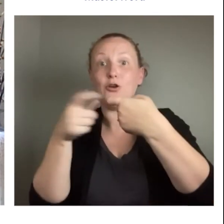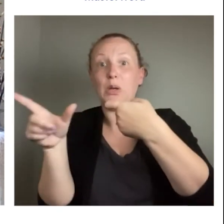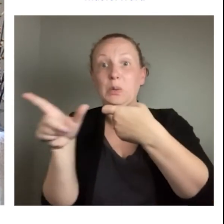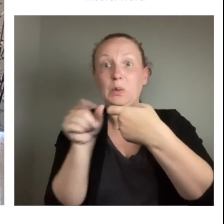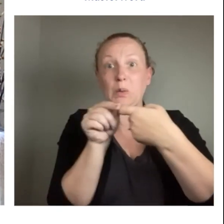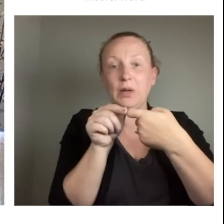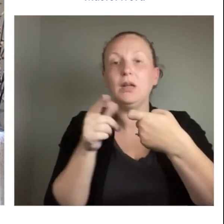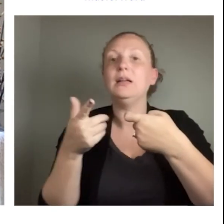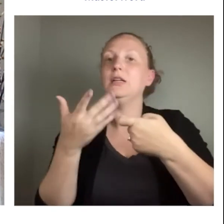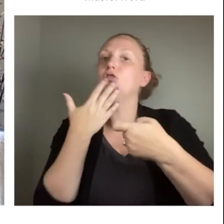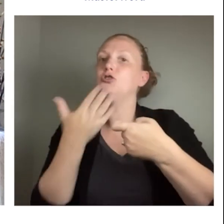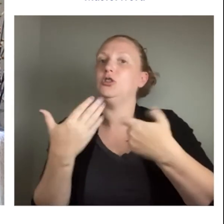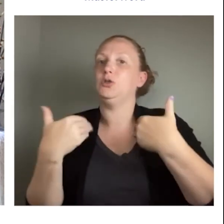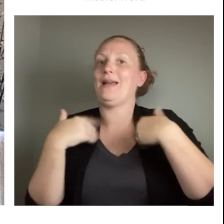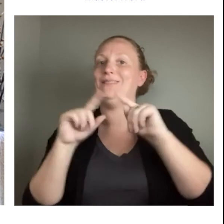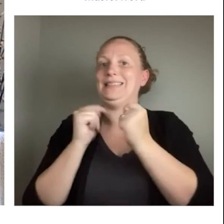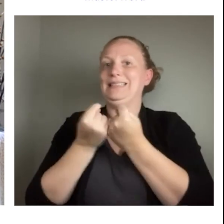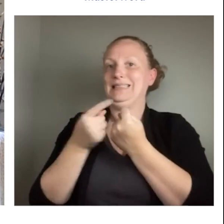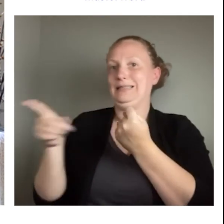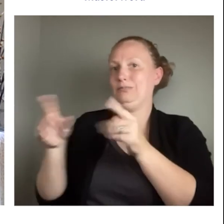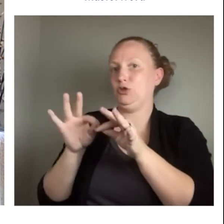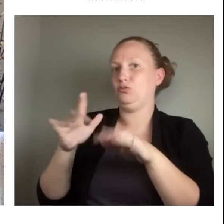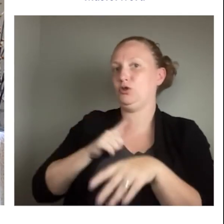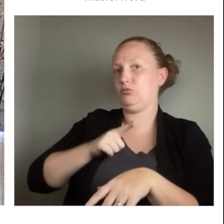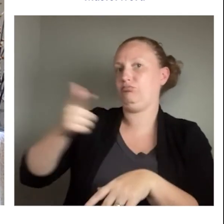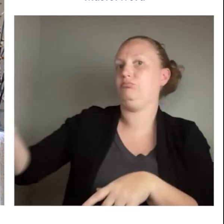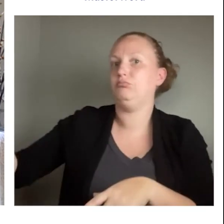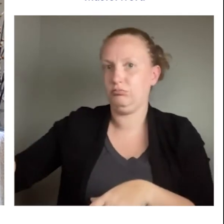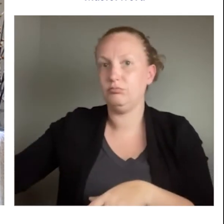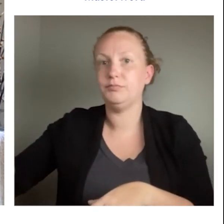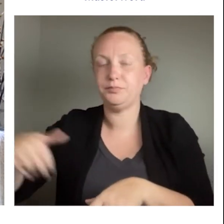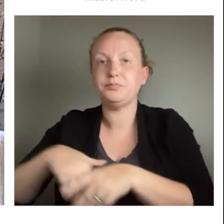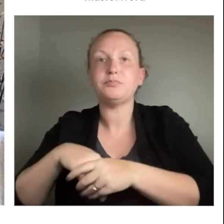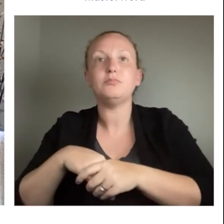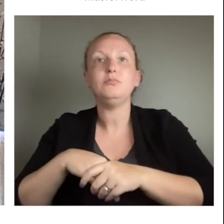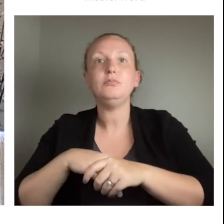And we also have a document that it's called Best Practices for Remote Interpreting that the